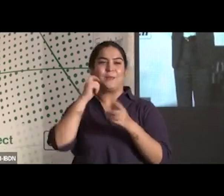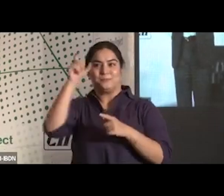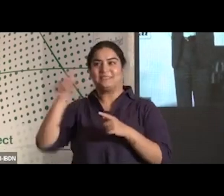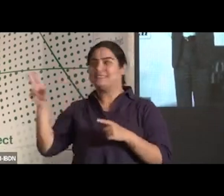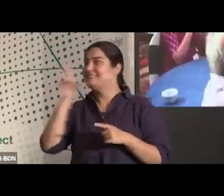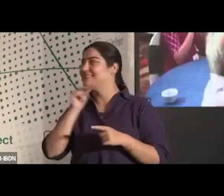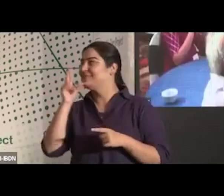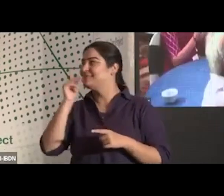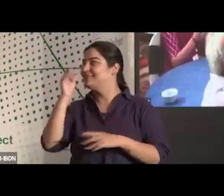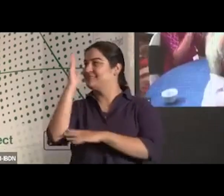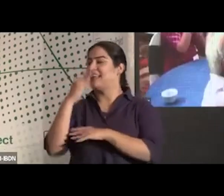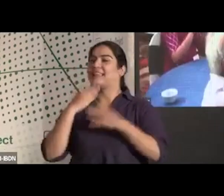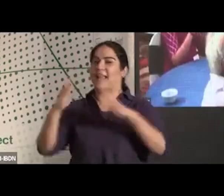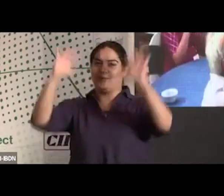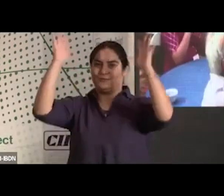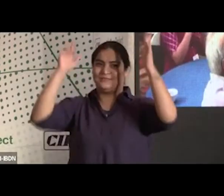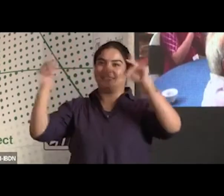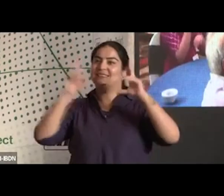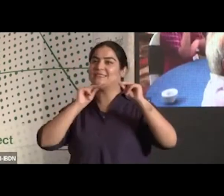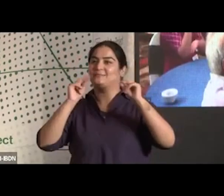It guided us for the opportunity you also deserve.